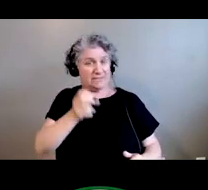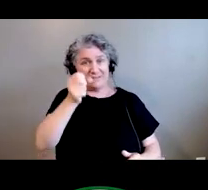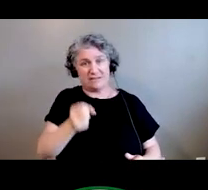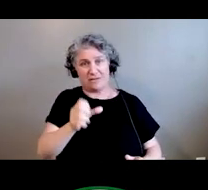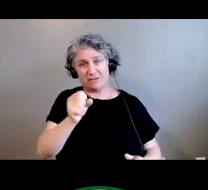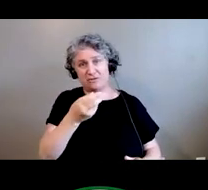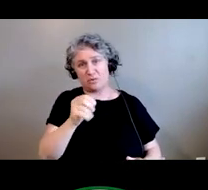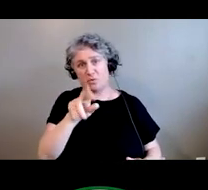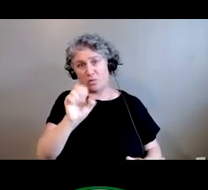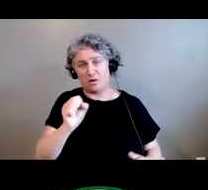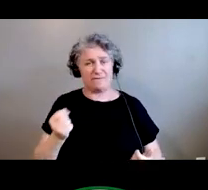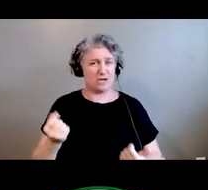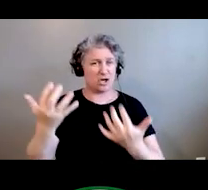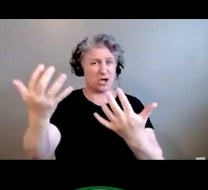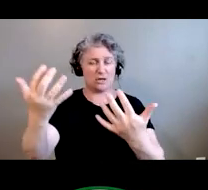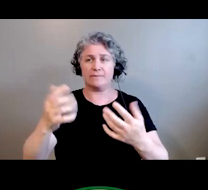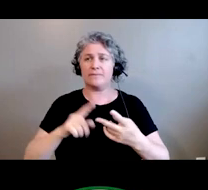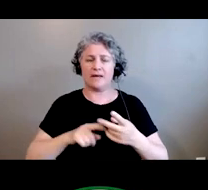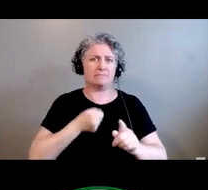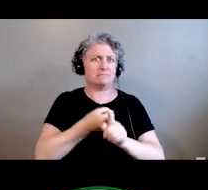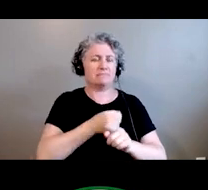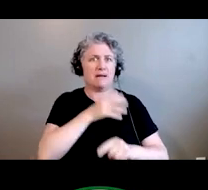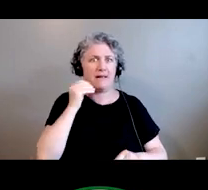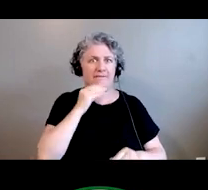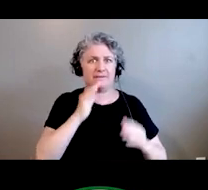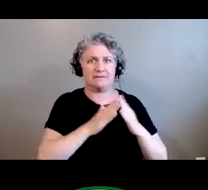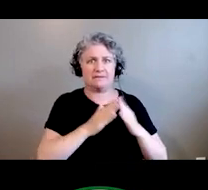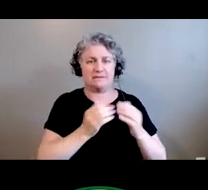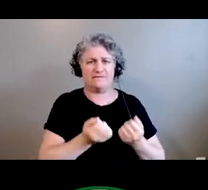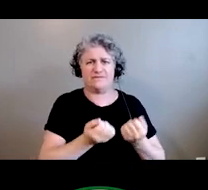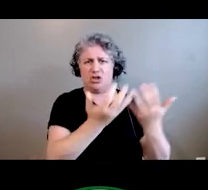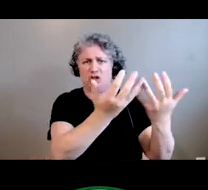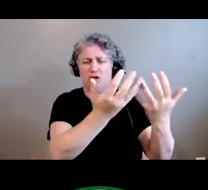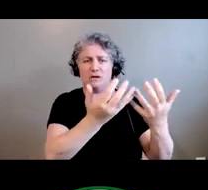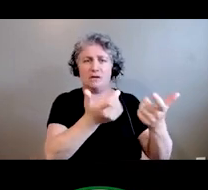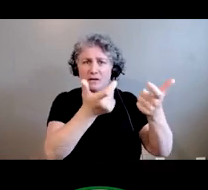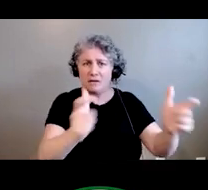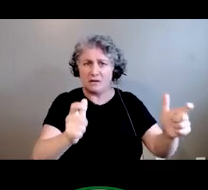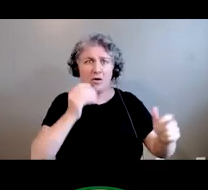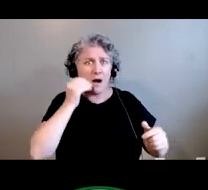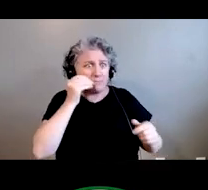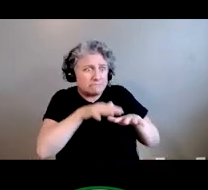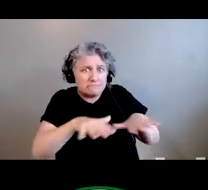And let me tell you, it was no joke. It was real. Like our office was one kilometer from